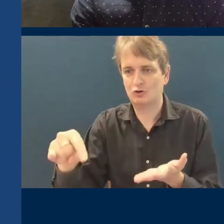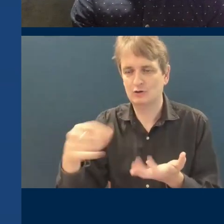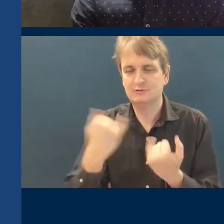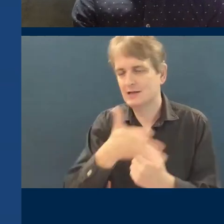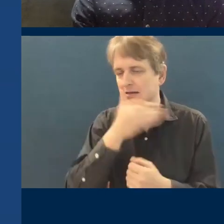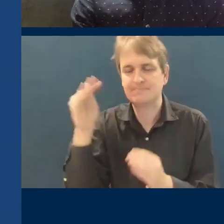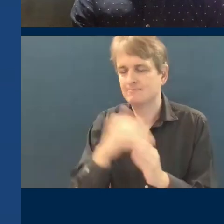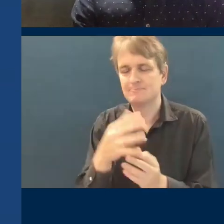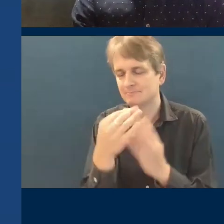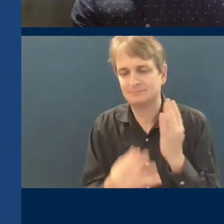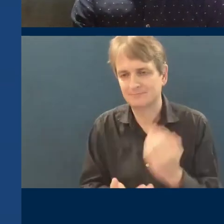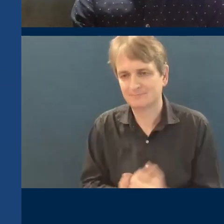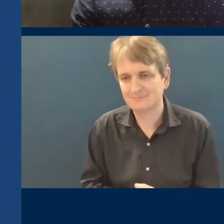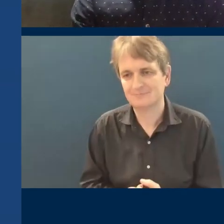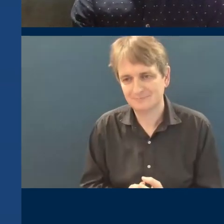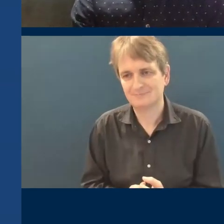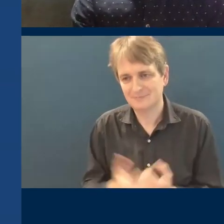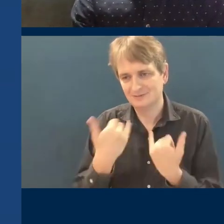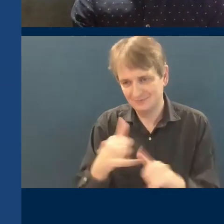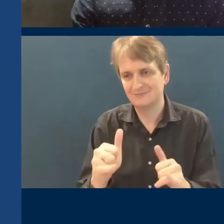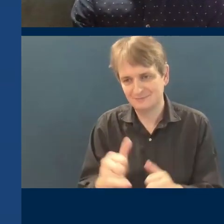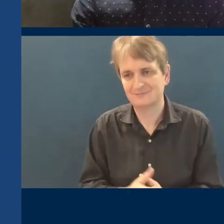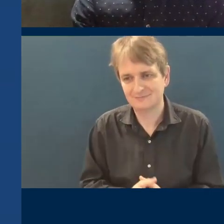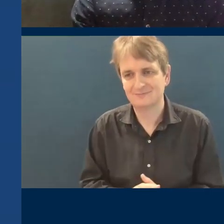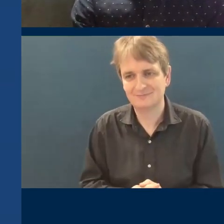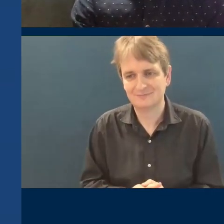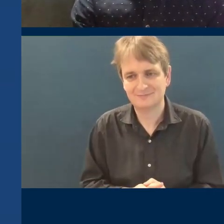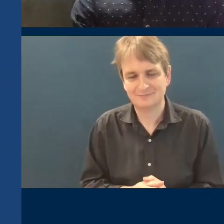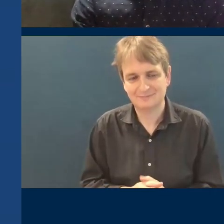In my opinion, Android far above offers the best products.